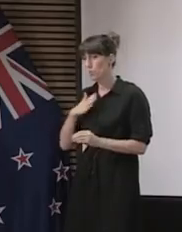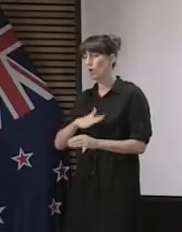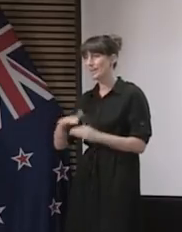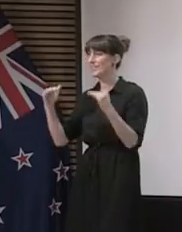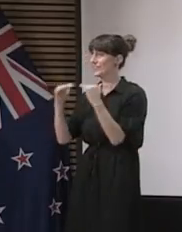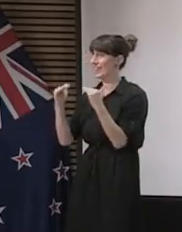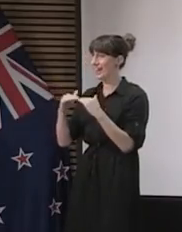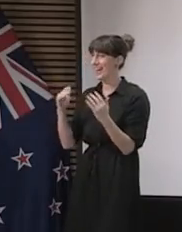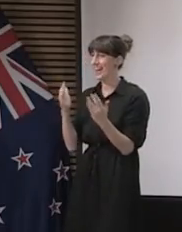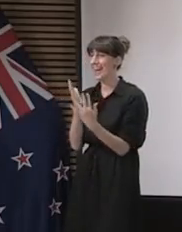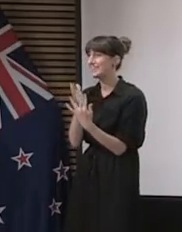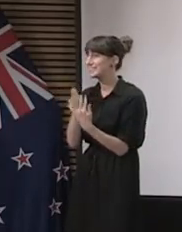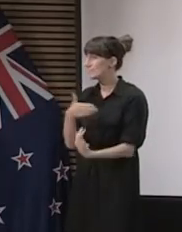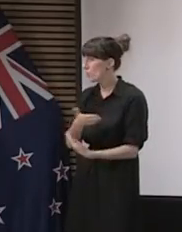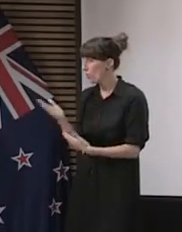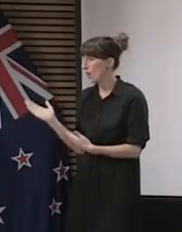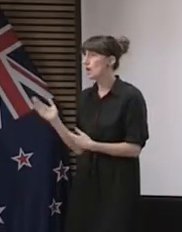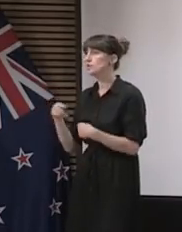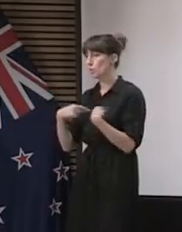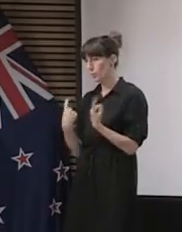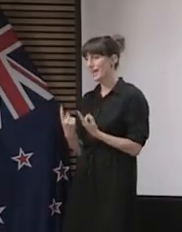PrimeMinister Prime Minister I willcome to the front.